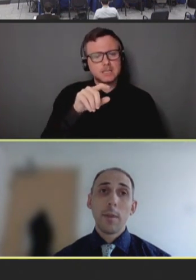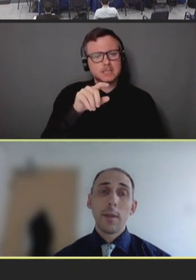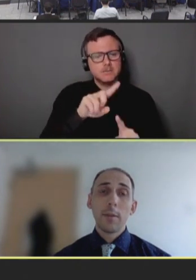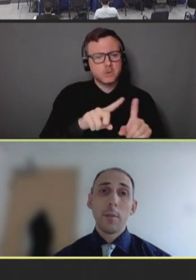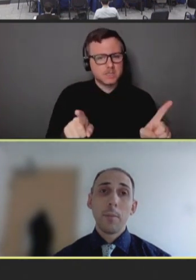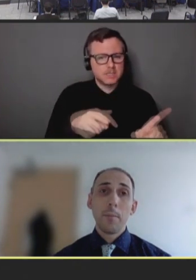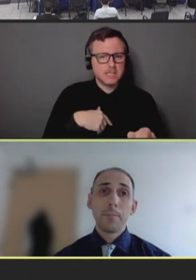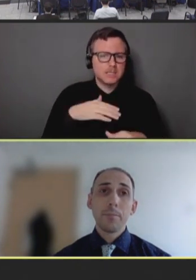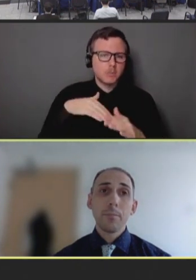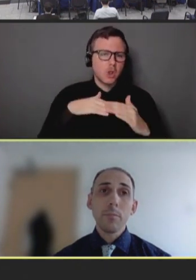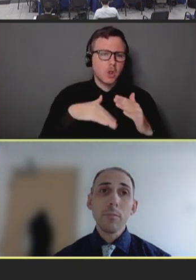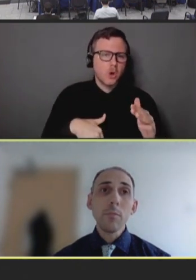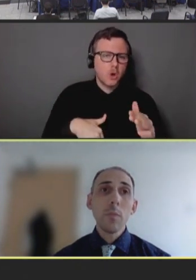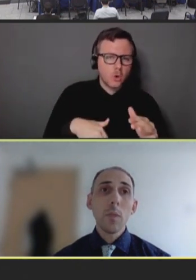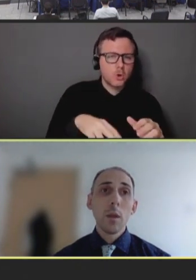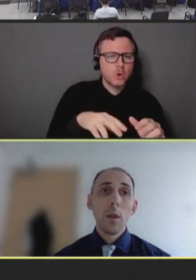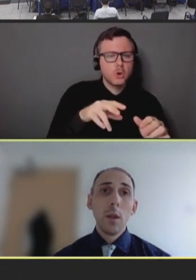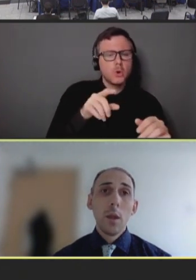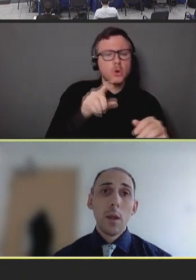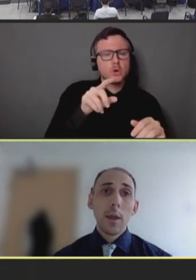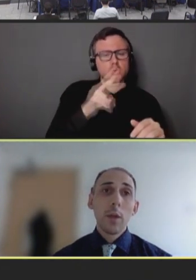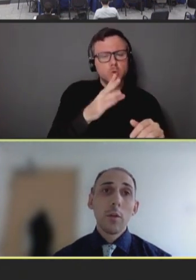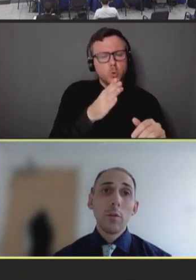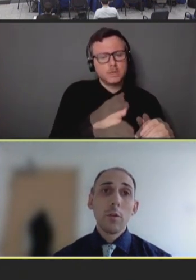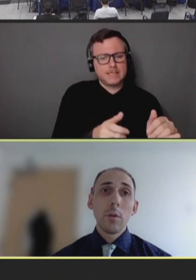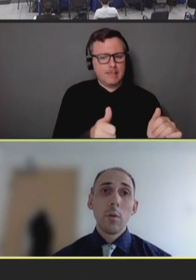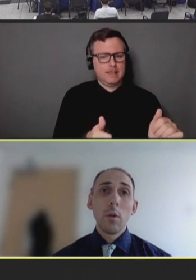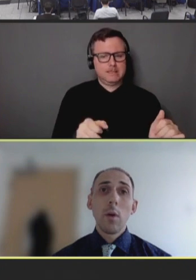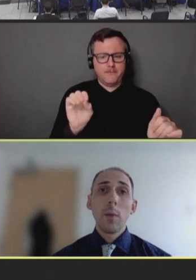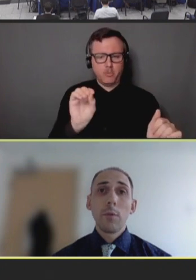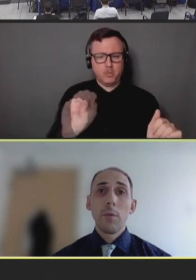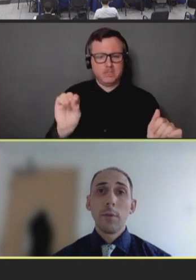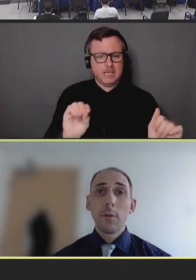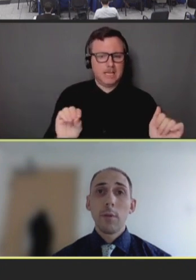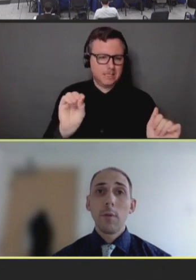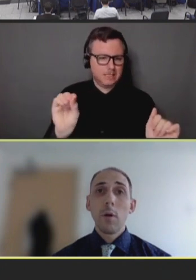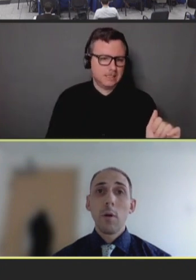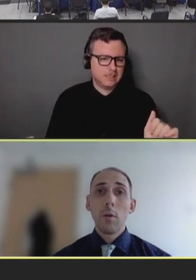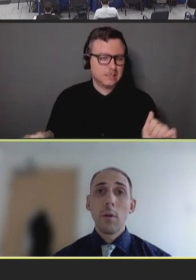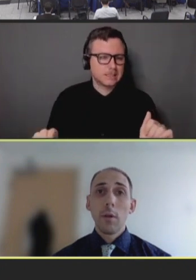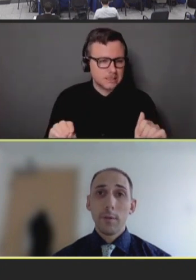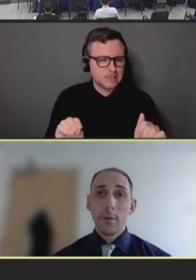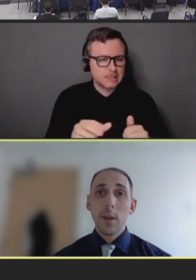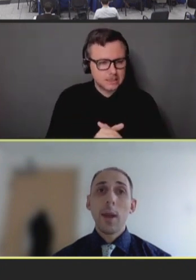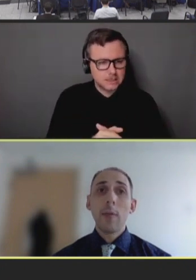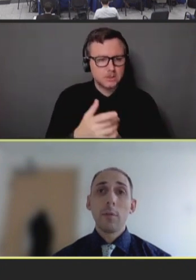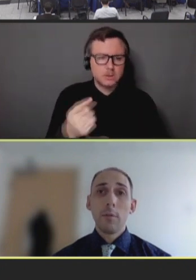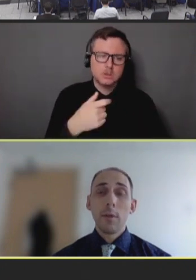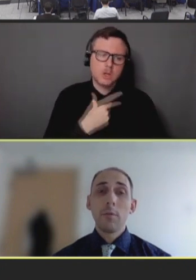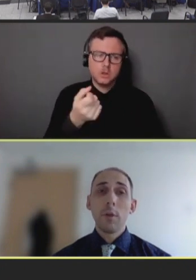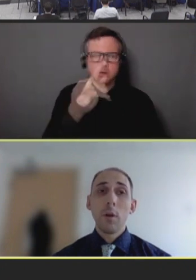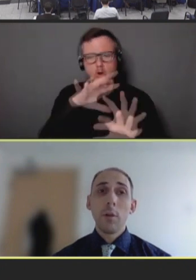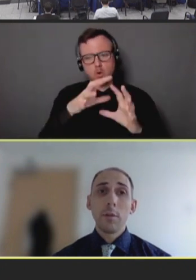Next slide. In conclusion, there were low absolute risk of all studied adverse events regardless of